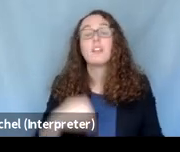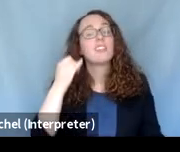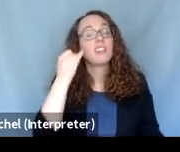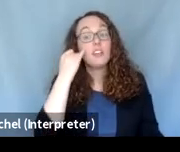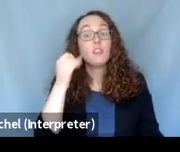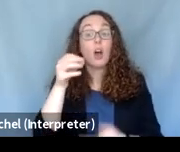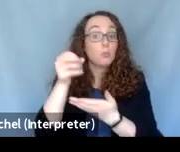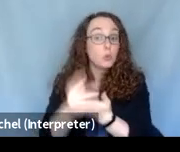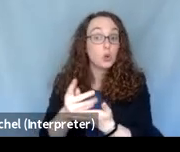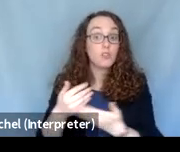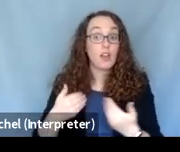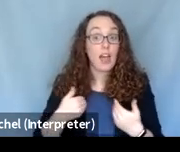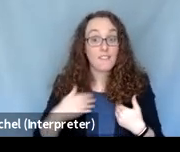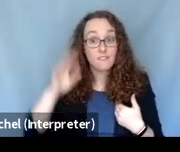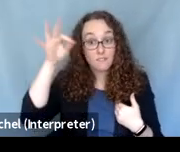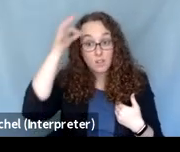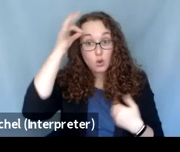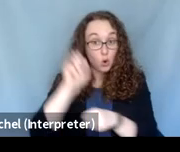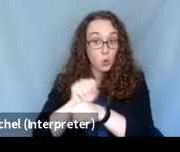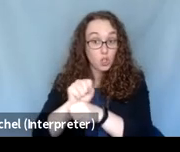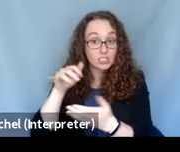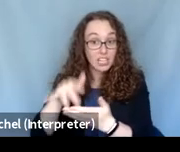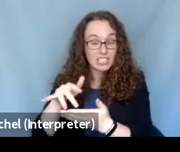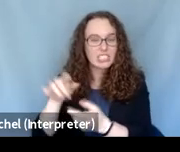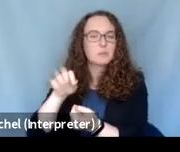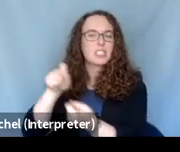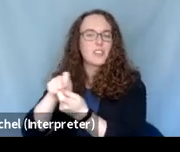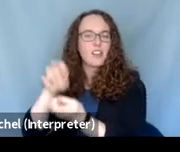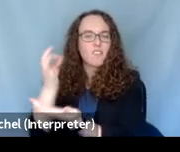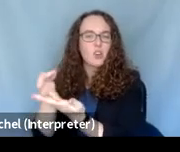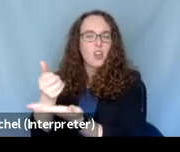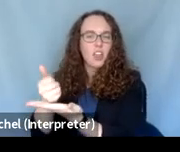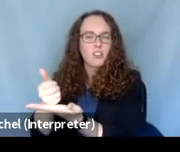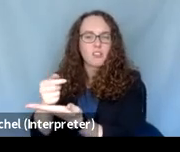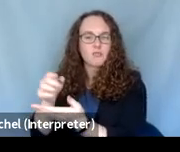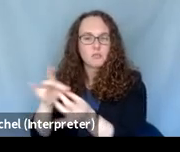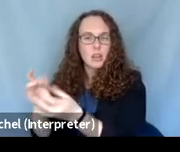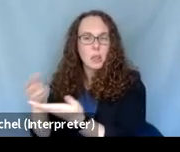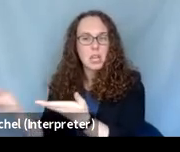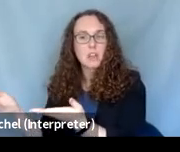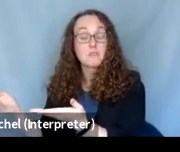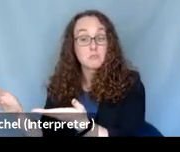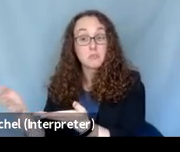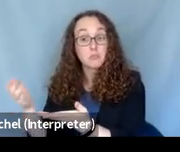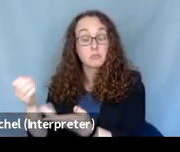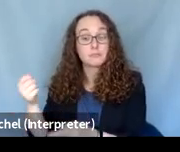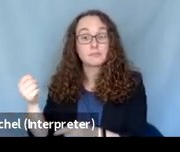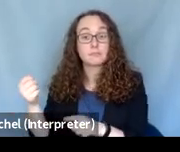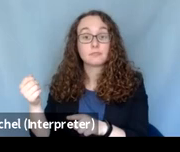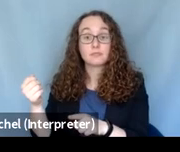then you can apply for those positions. I am not aware... for Federal Work Study, I don't have the list